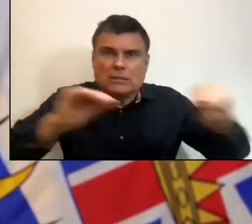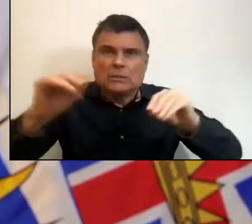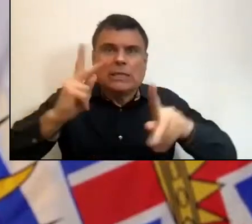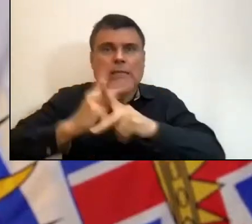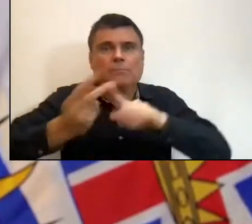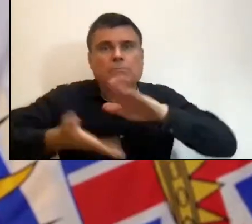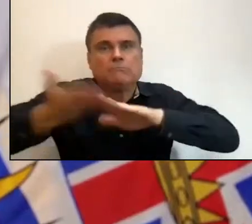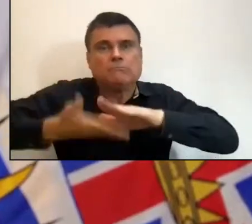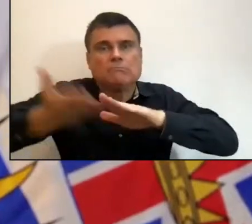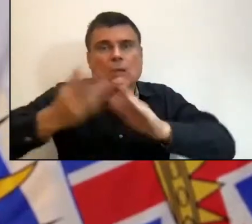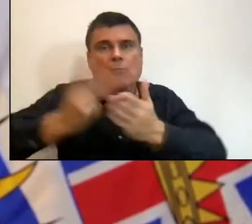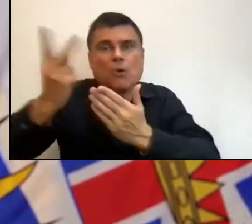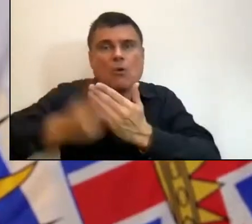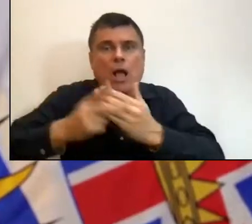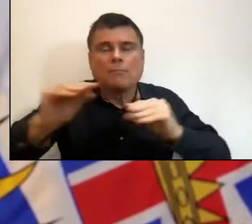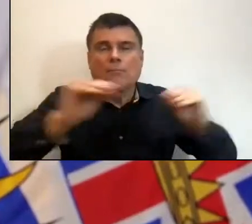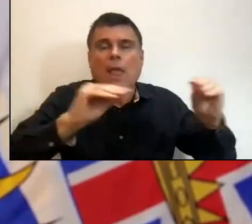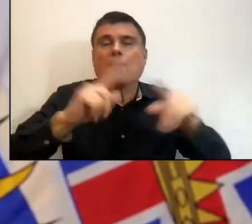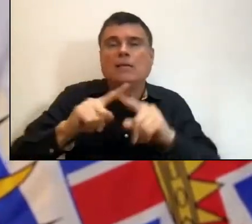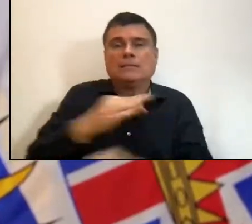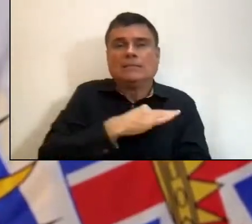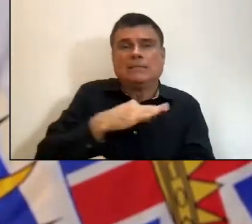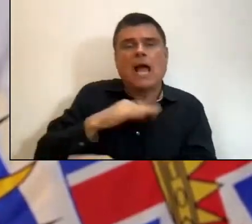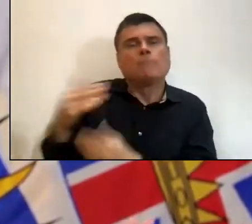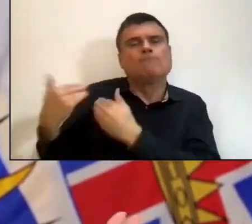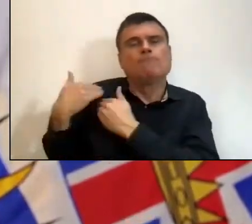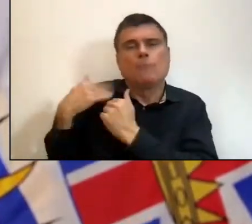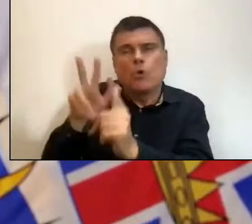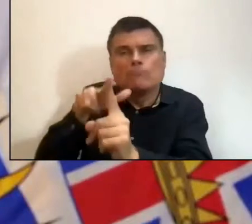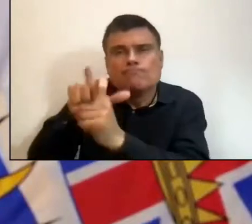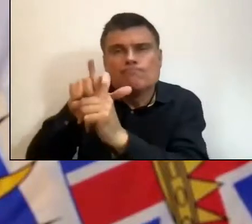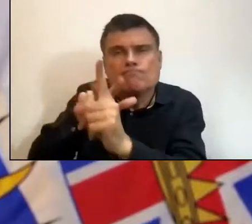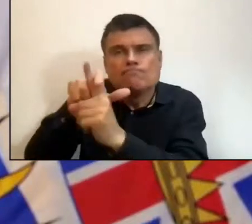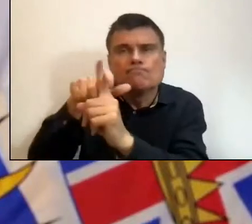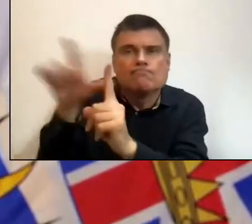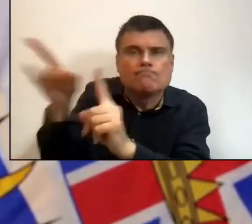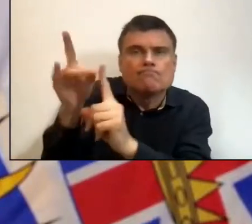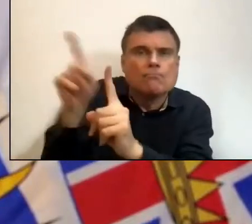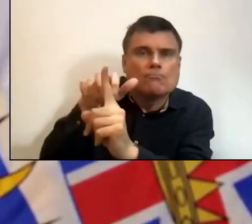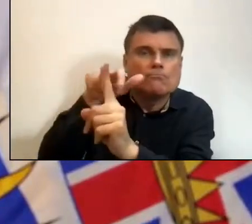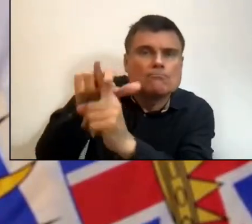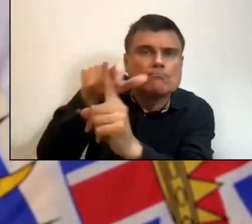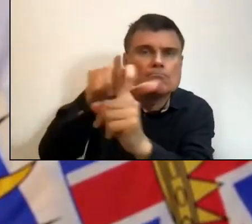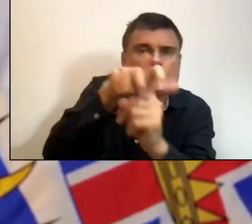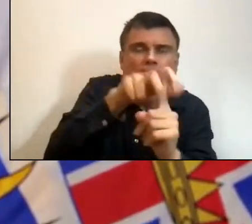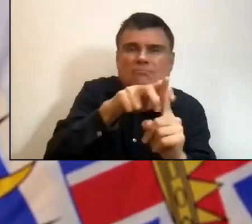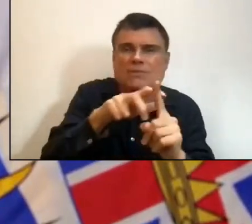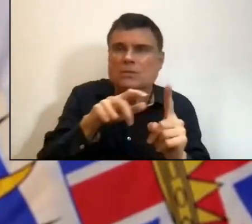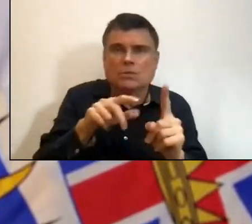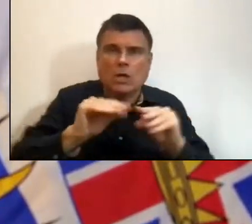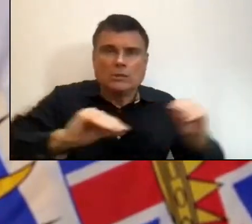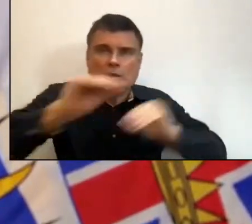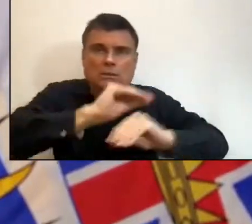testing program. So there is a lot of challenges. There is not an infinite pool of people out there who can